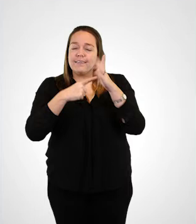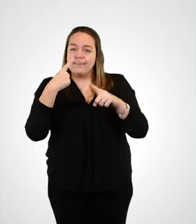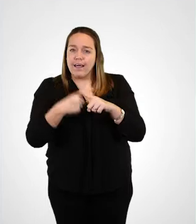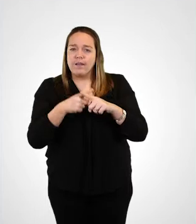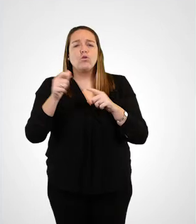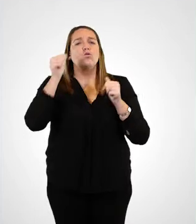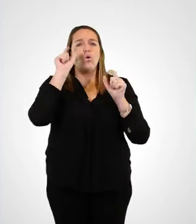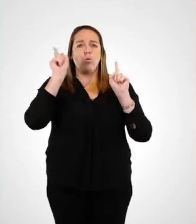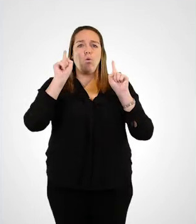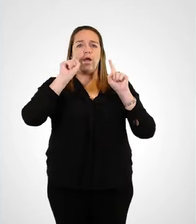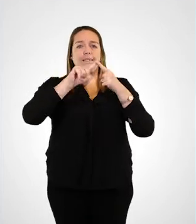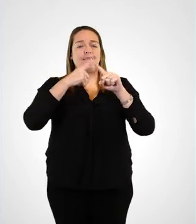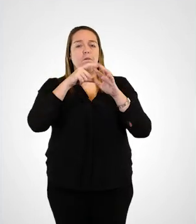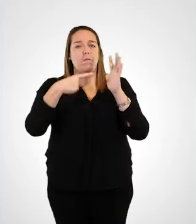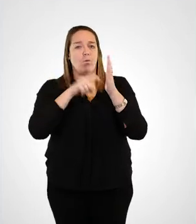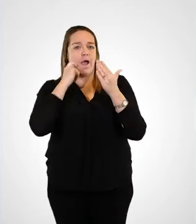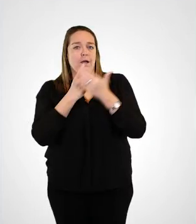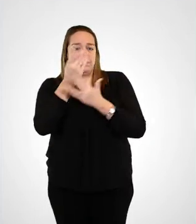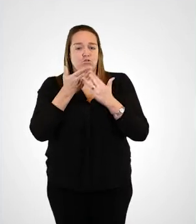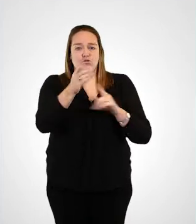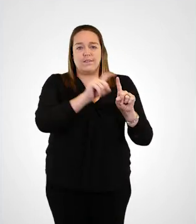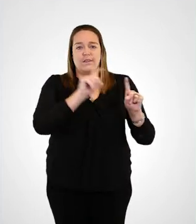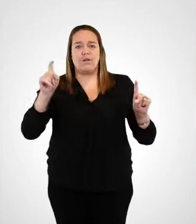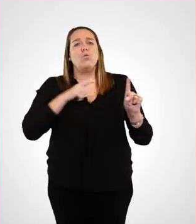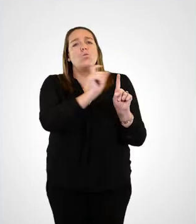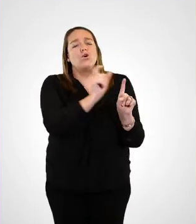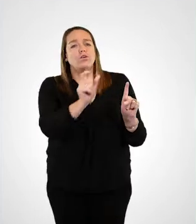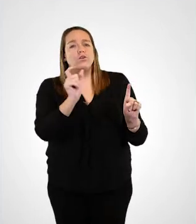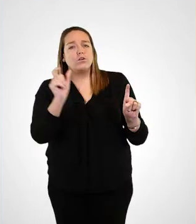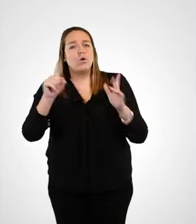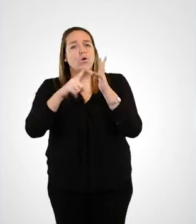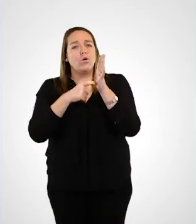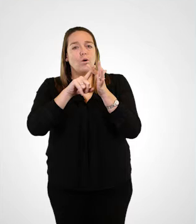syntax, they know what to expect in sentences because of the word order;